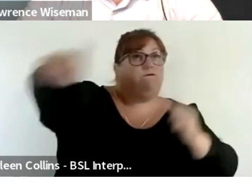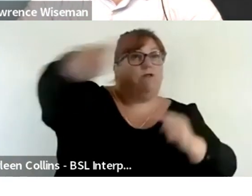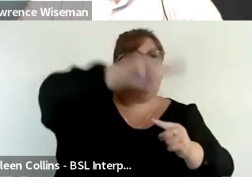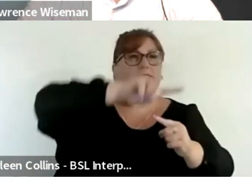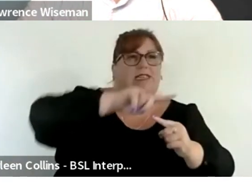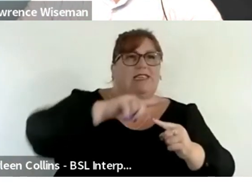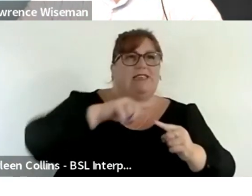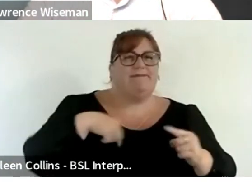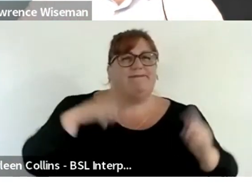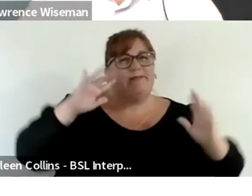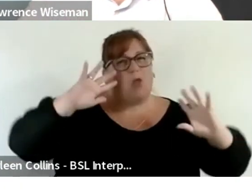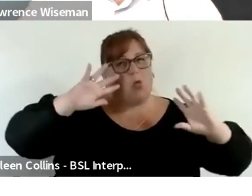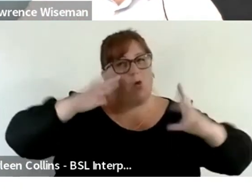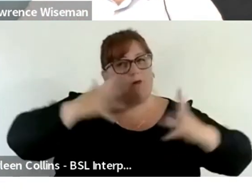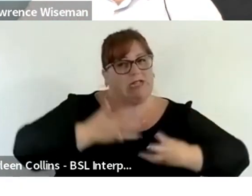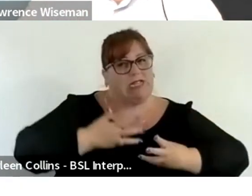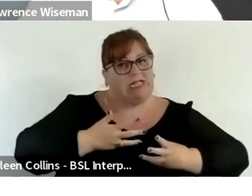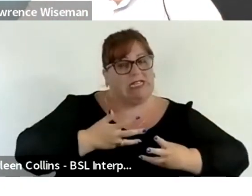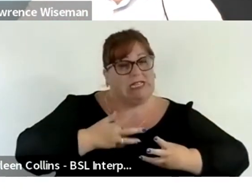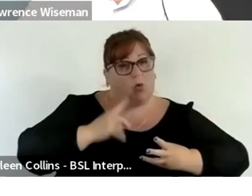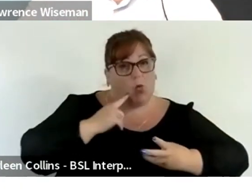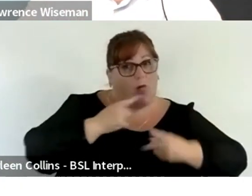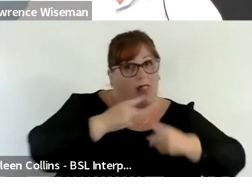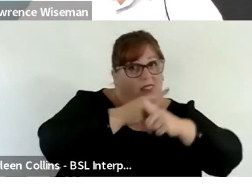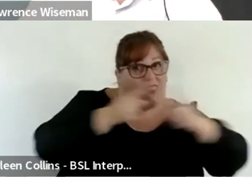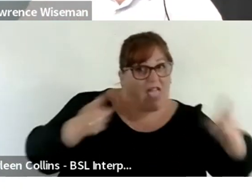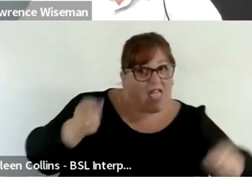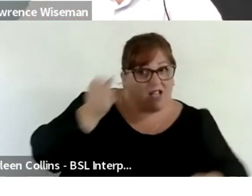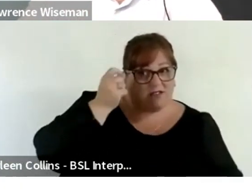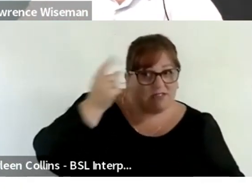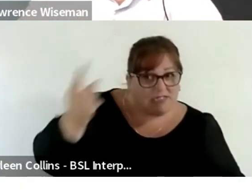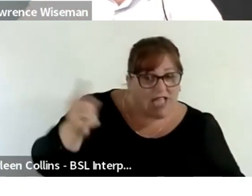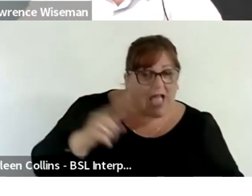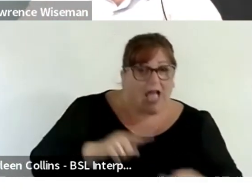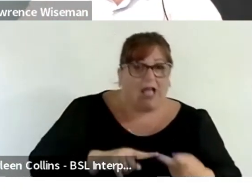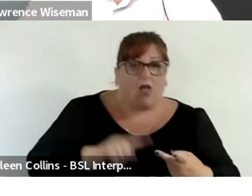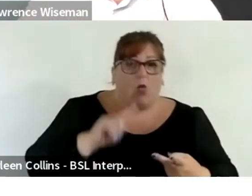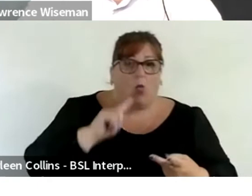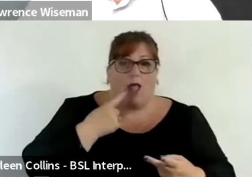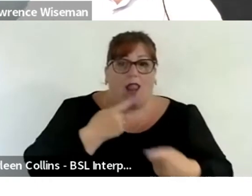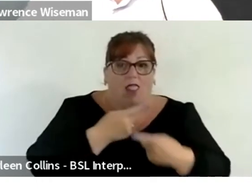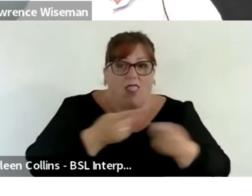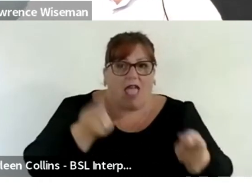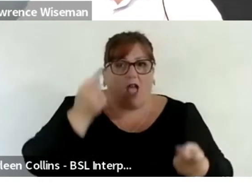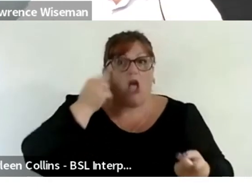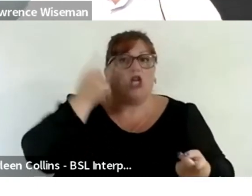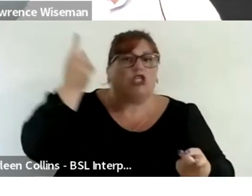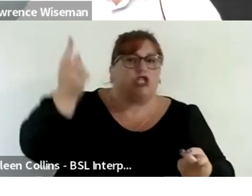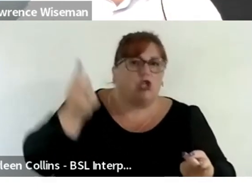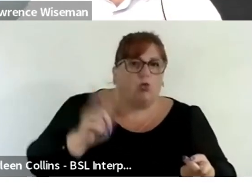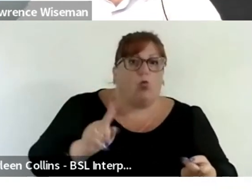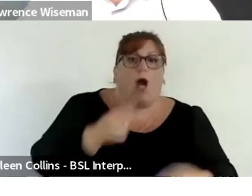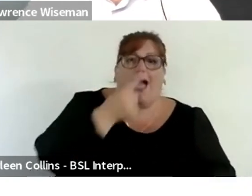Will they make assumptions about what am and am not capable of doing? About my personality?